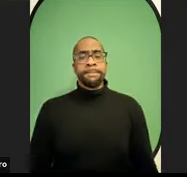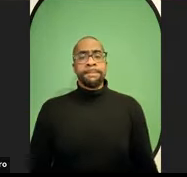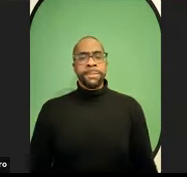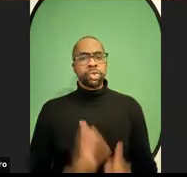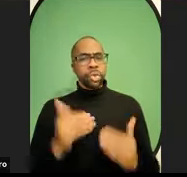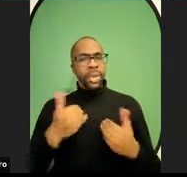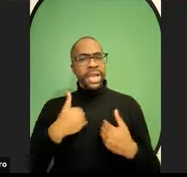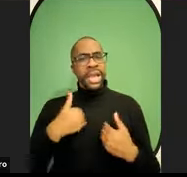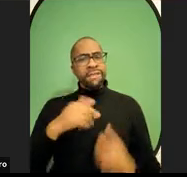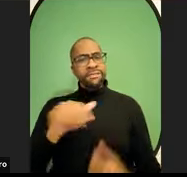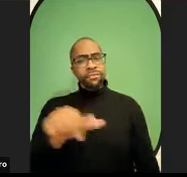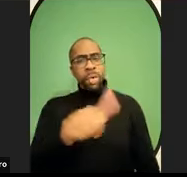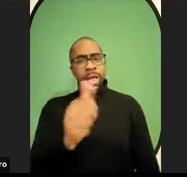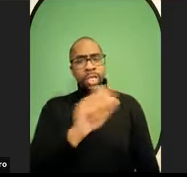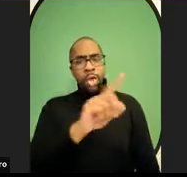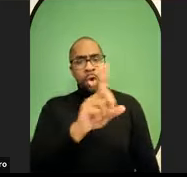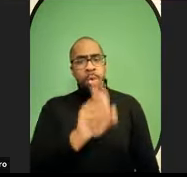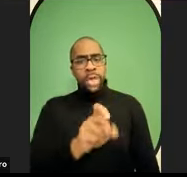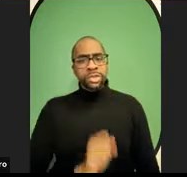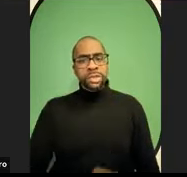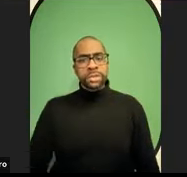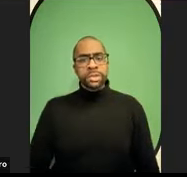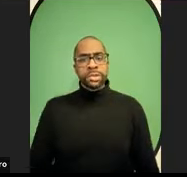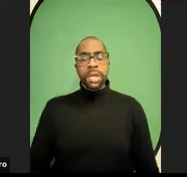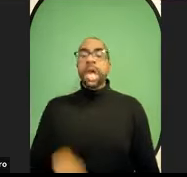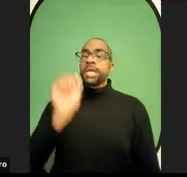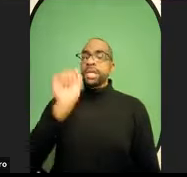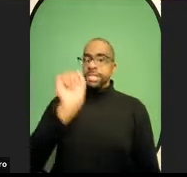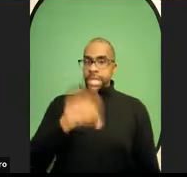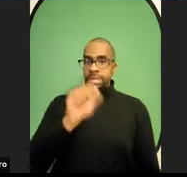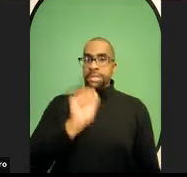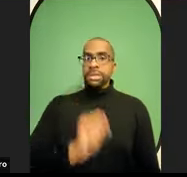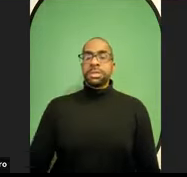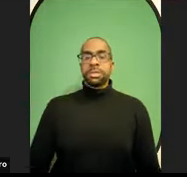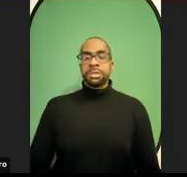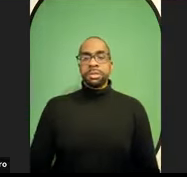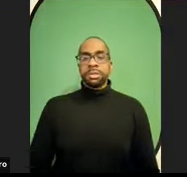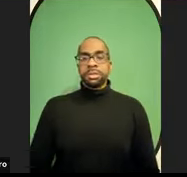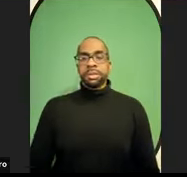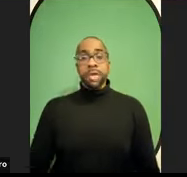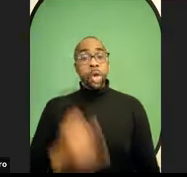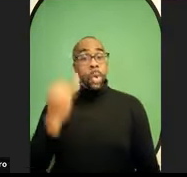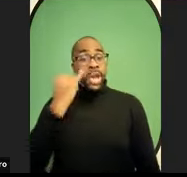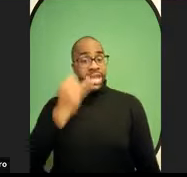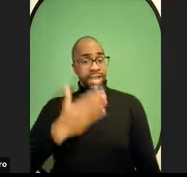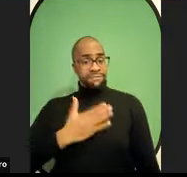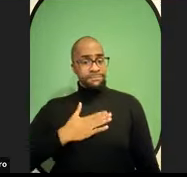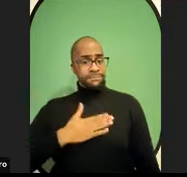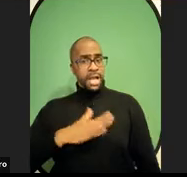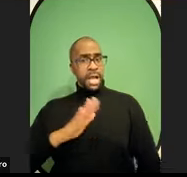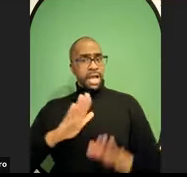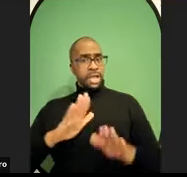Okay, let's see. e. Do we have any other question Do we have any other questions. Yes.